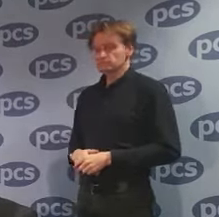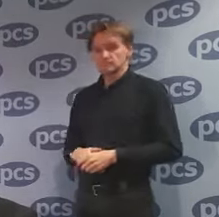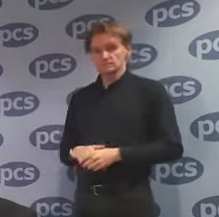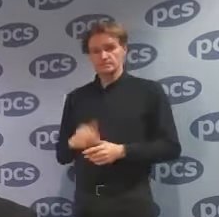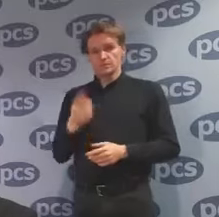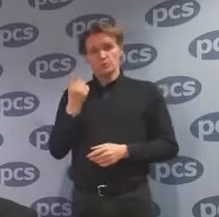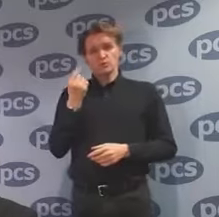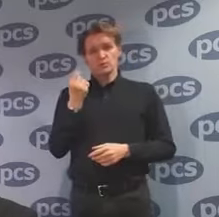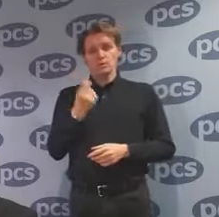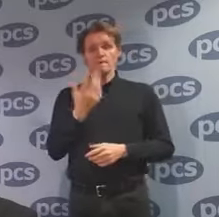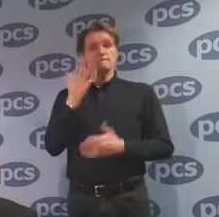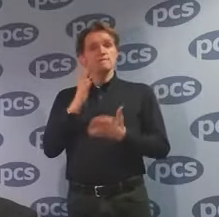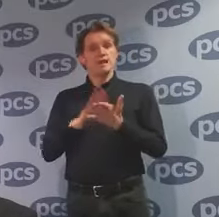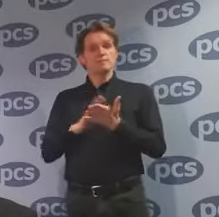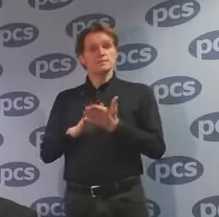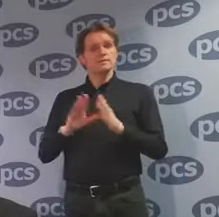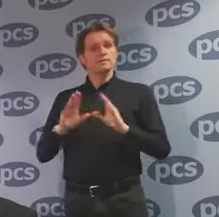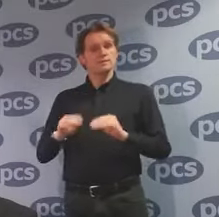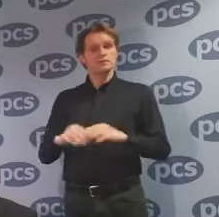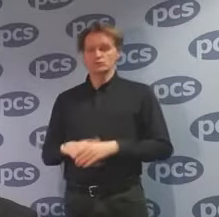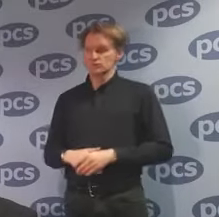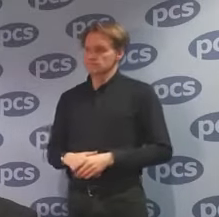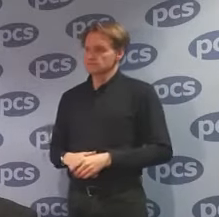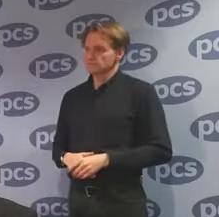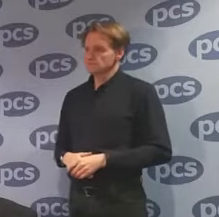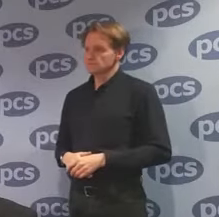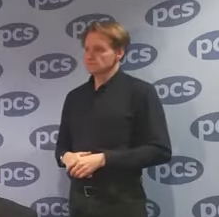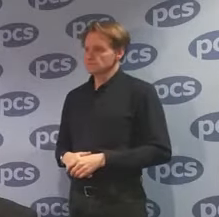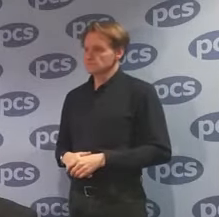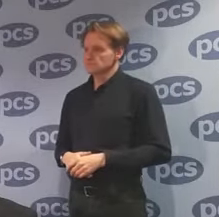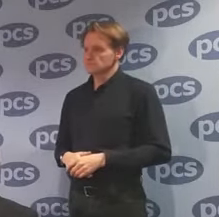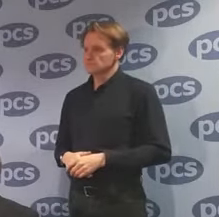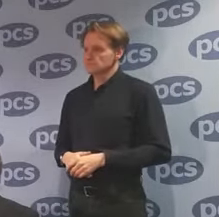minutes of the Facebook live event now I'm going to try and get in the